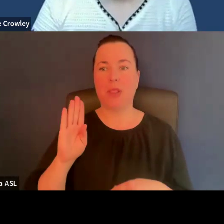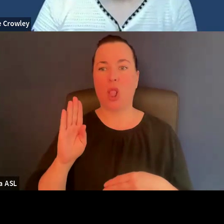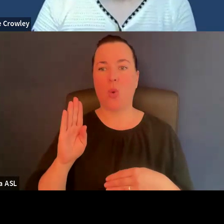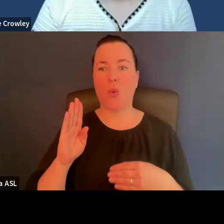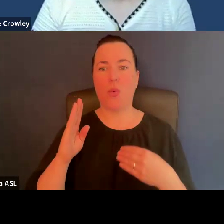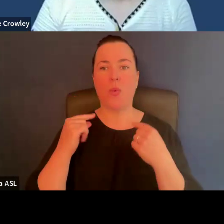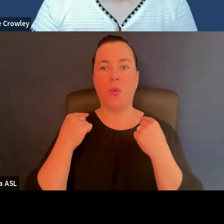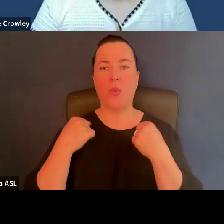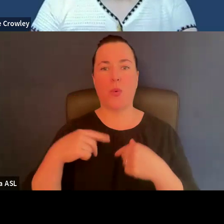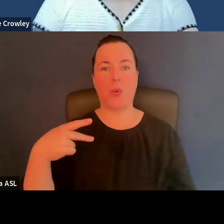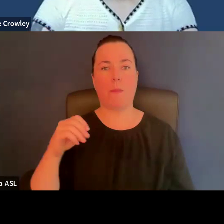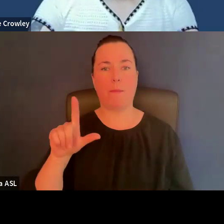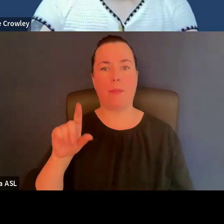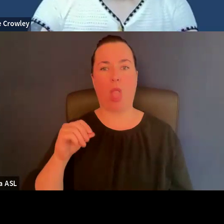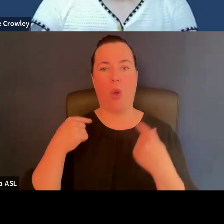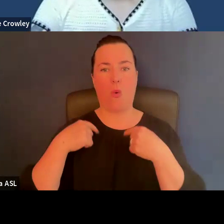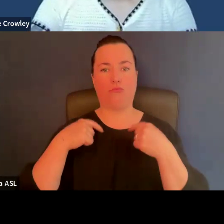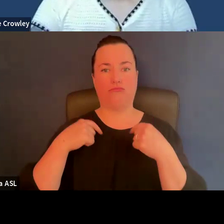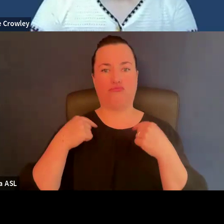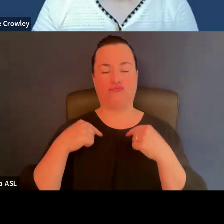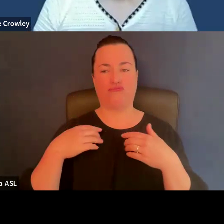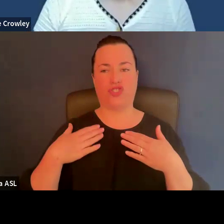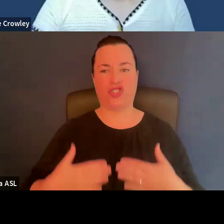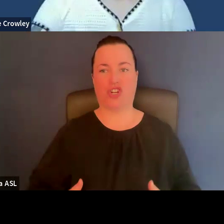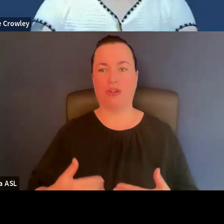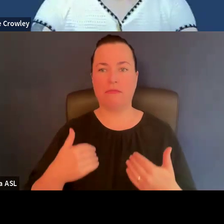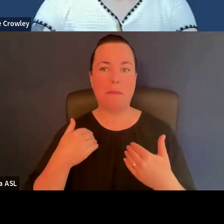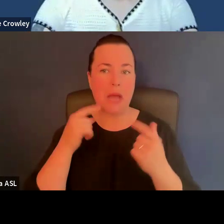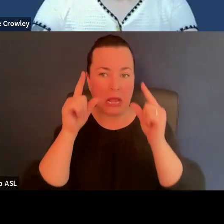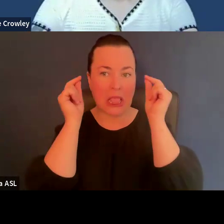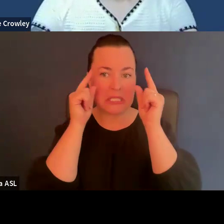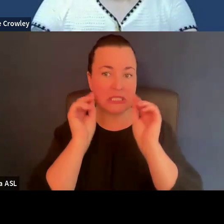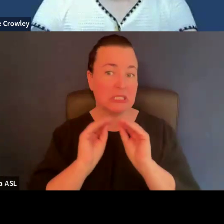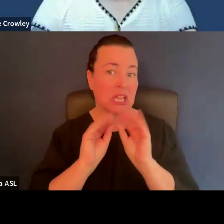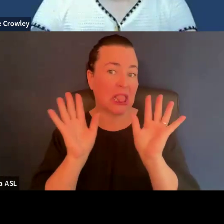I have clear glasses, and I guess kind of like a little bit